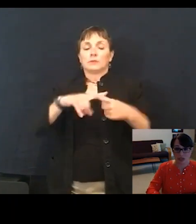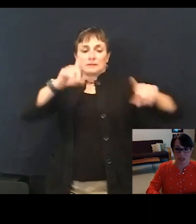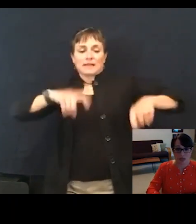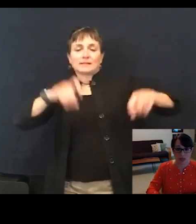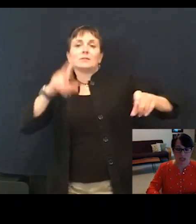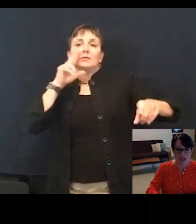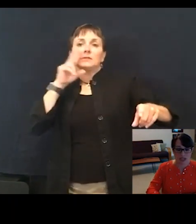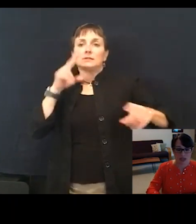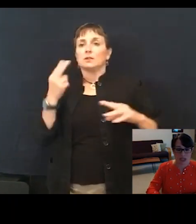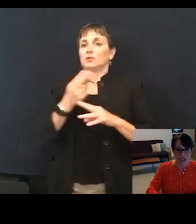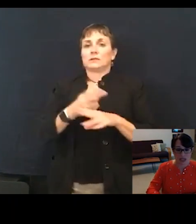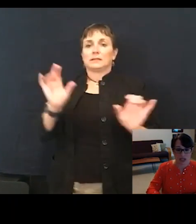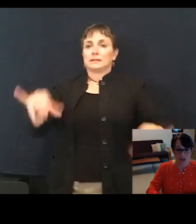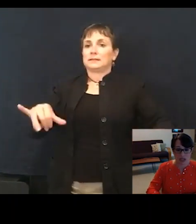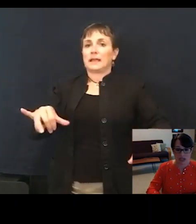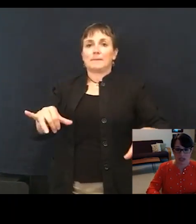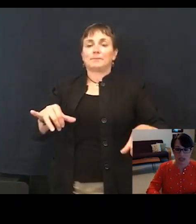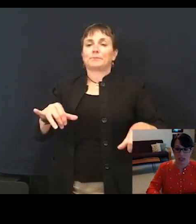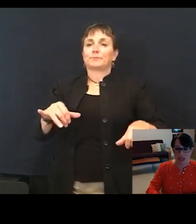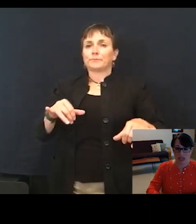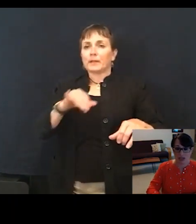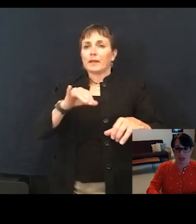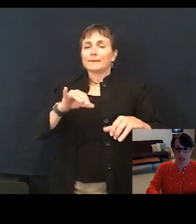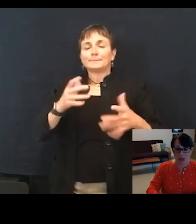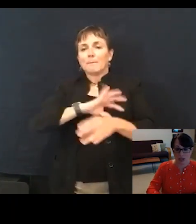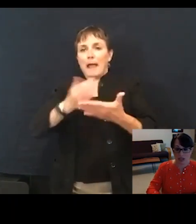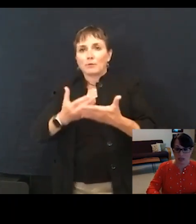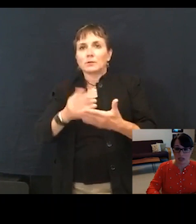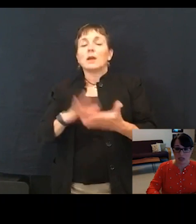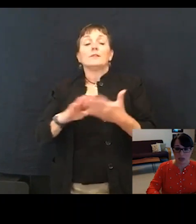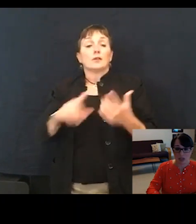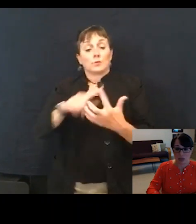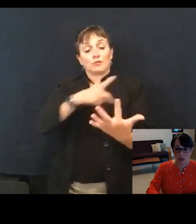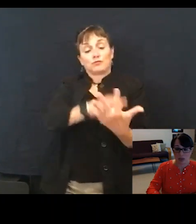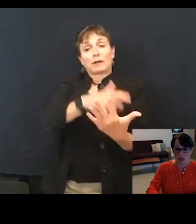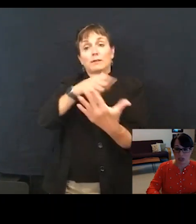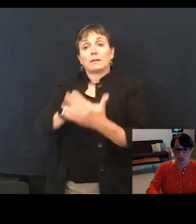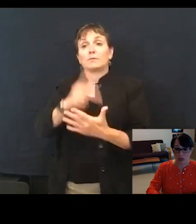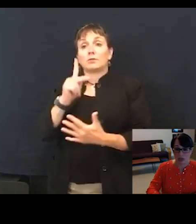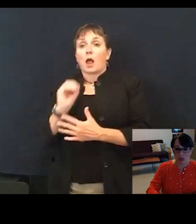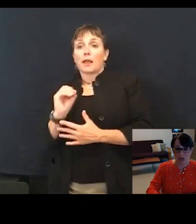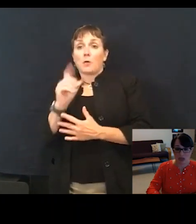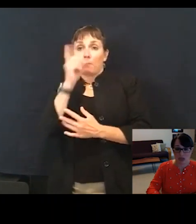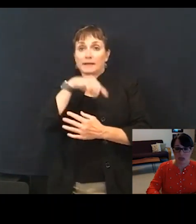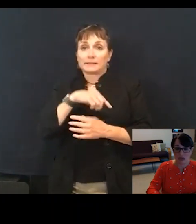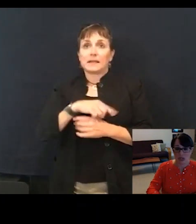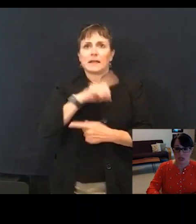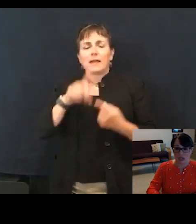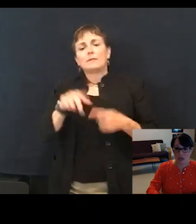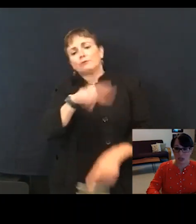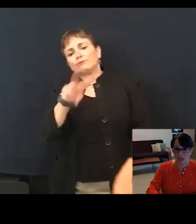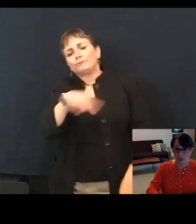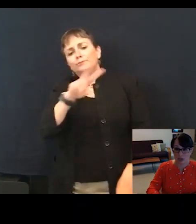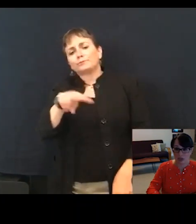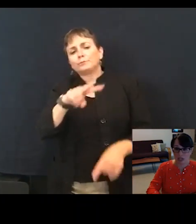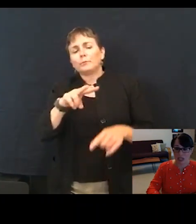into myosin 7A knockout mice, and evaluated them six weeks post-injection with ERG, OCT, and western blot.